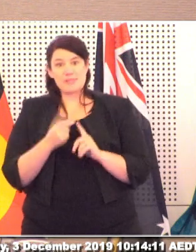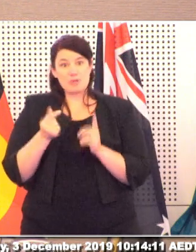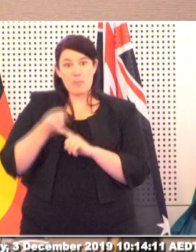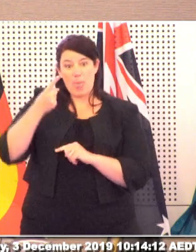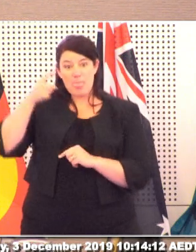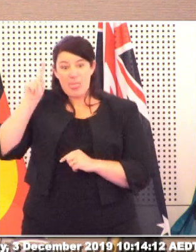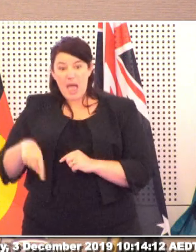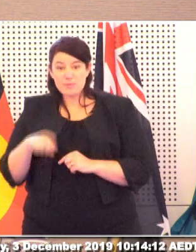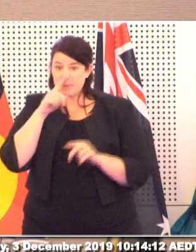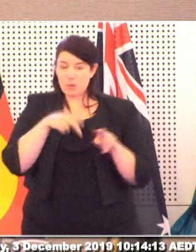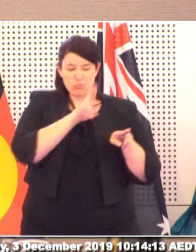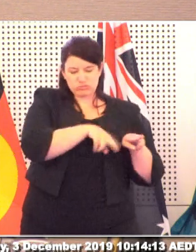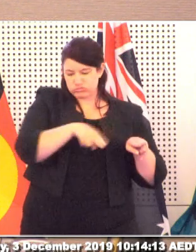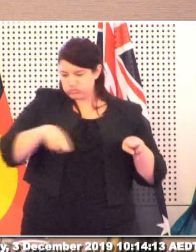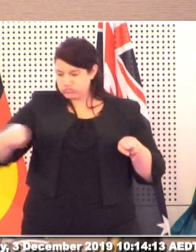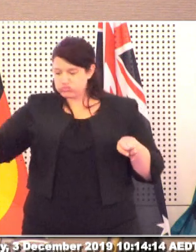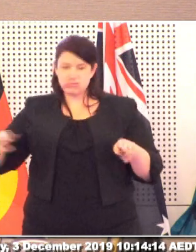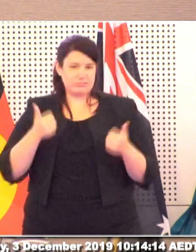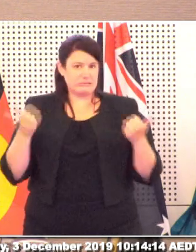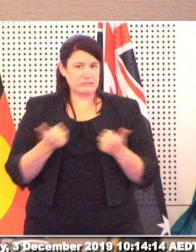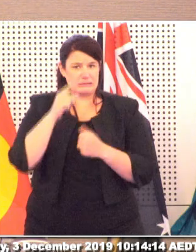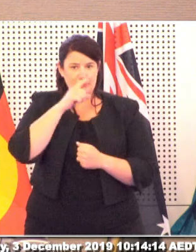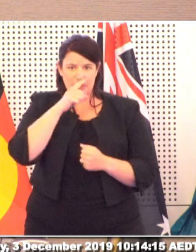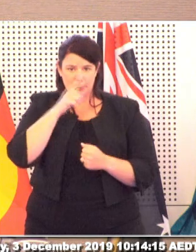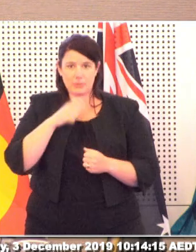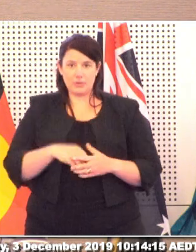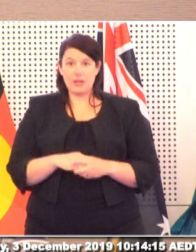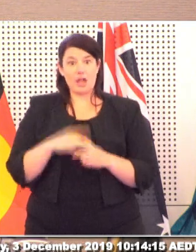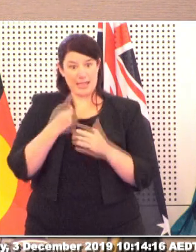Those – those institutions are in many parts of the world.